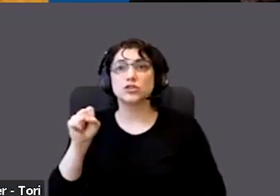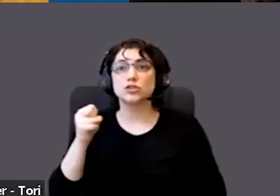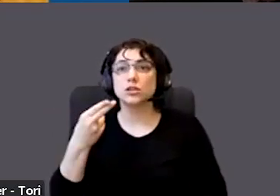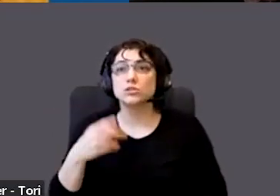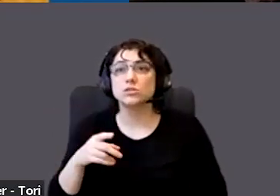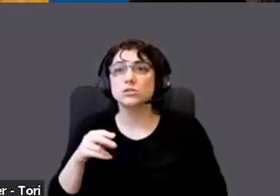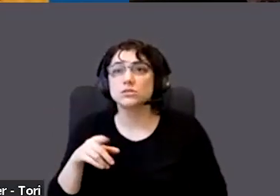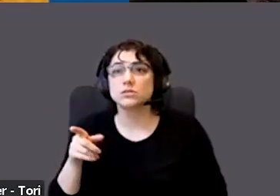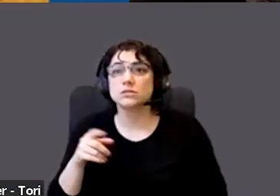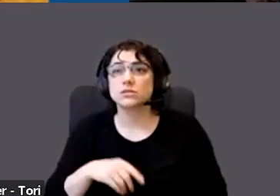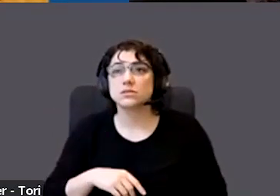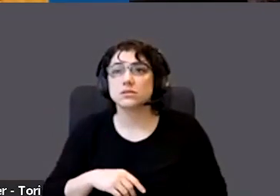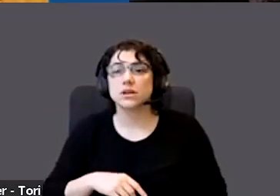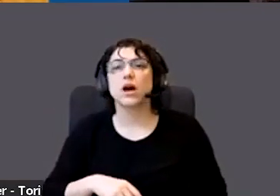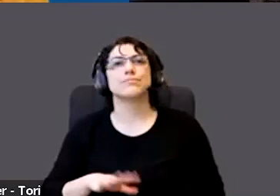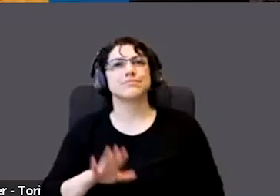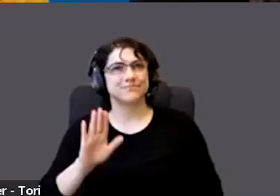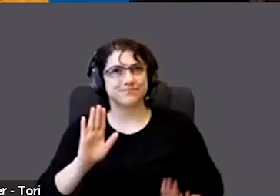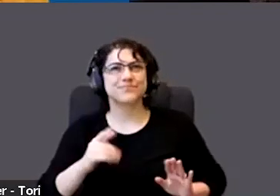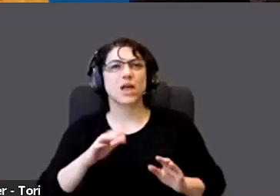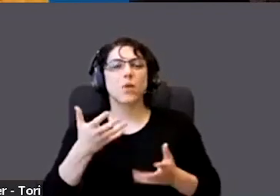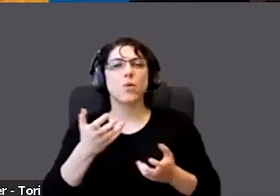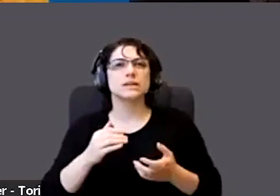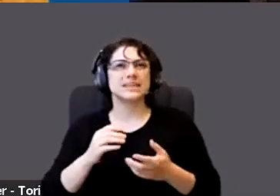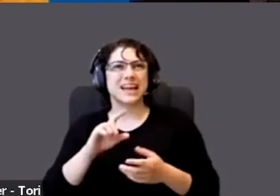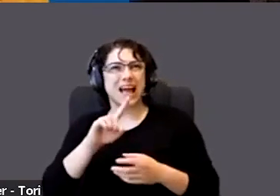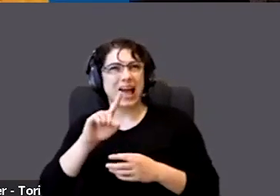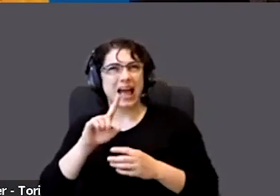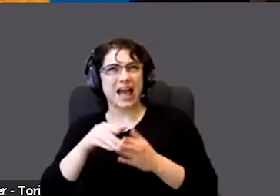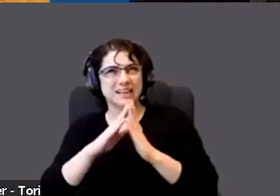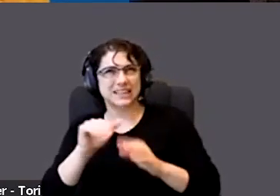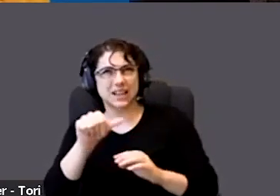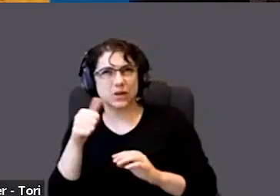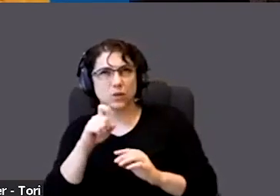Great. I wanted to ask another question about CFA, this time from the state and local angle.